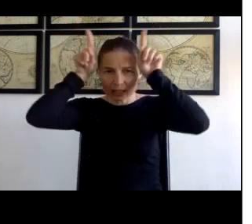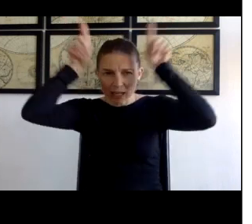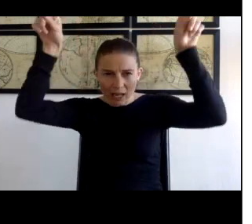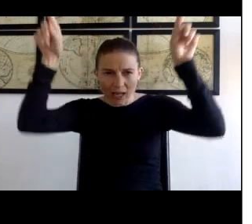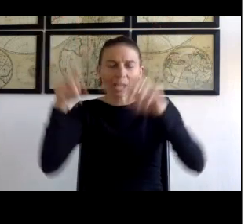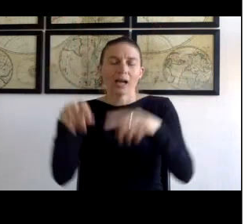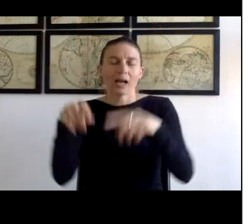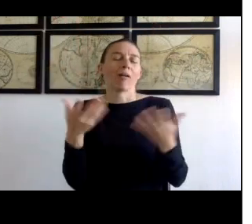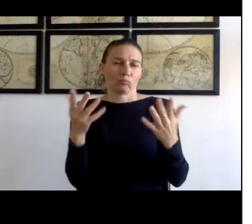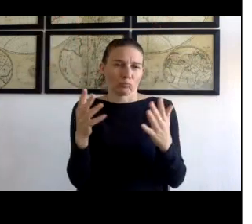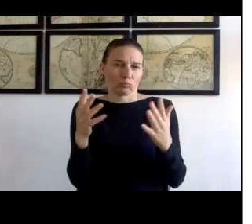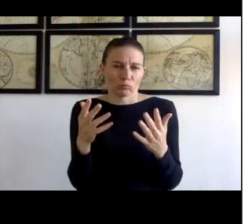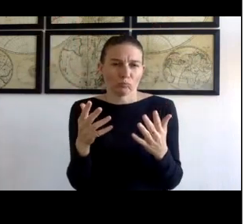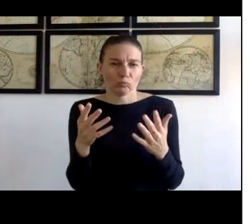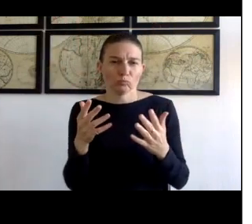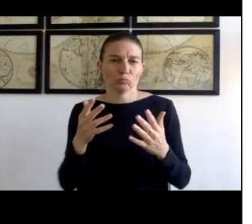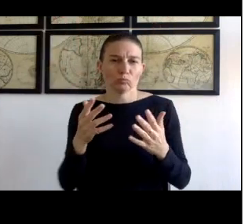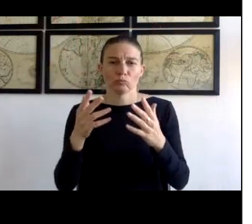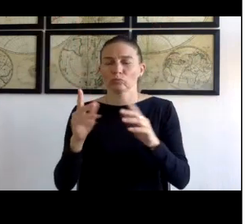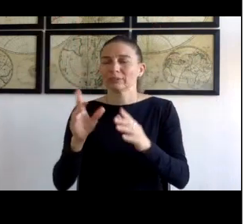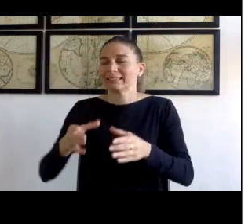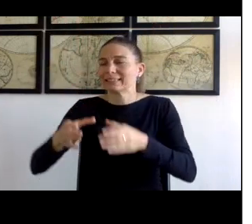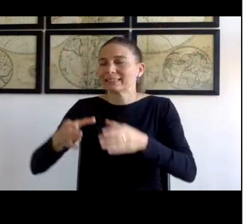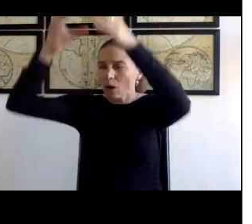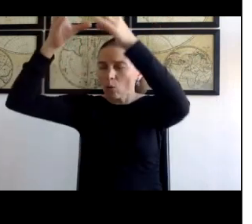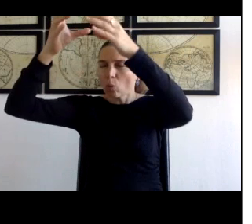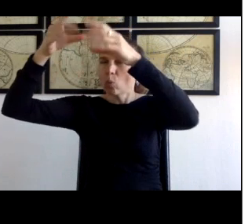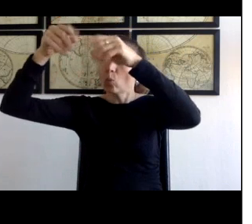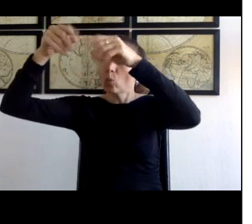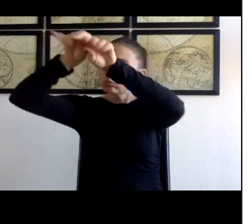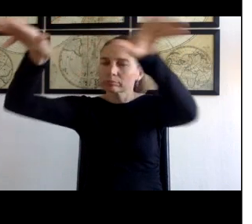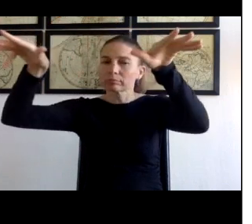And then you have associated services which can be identity